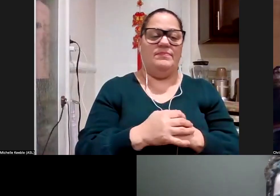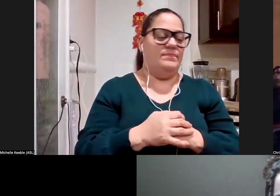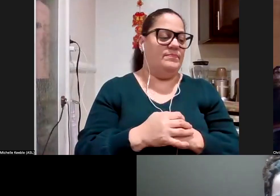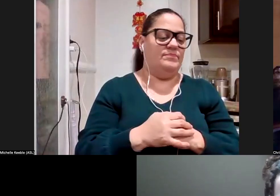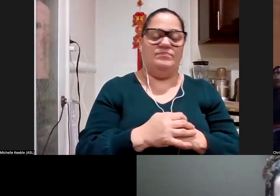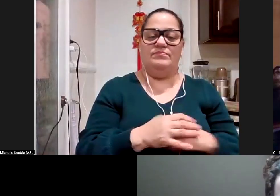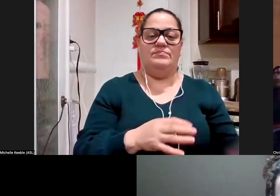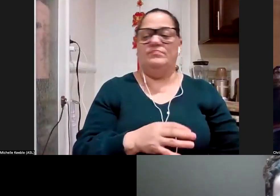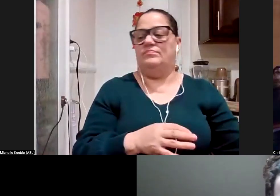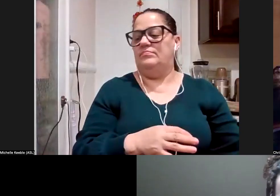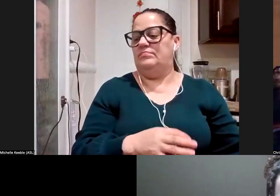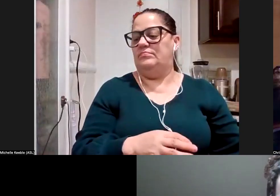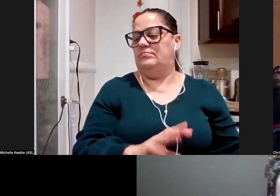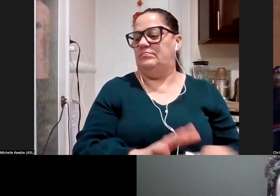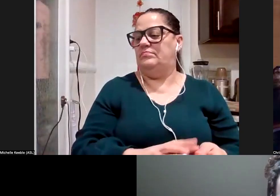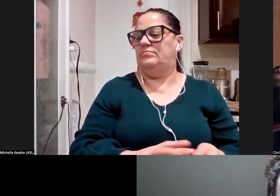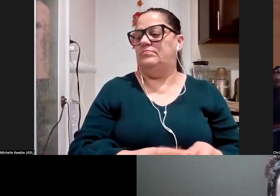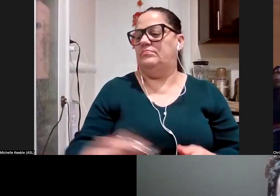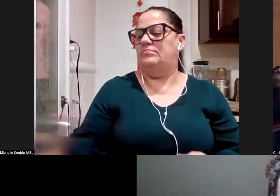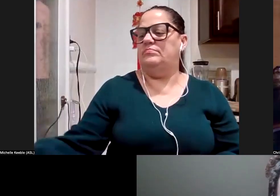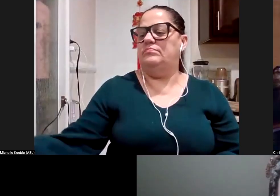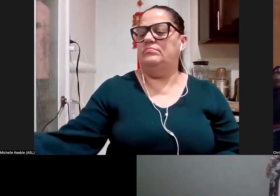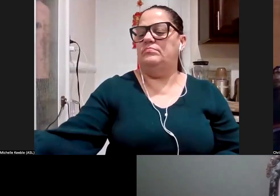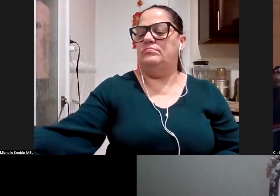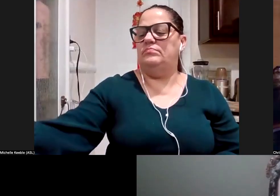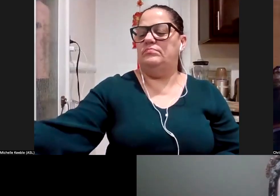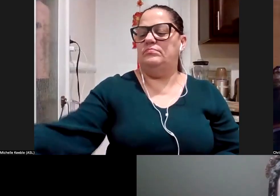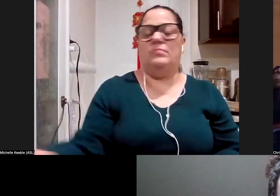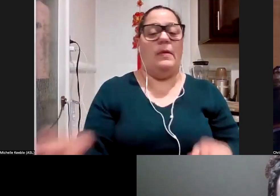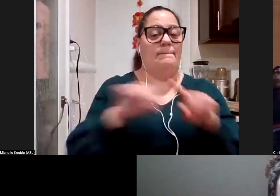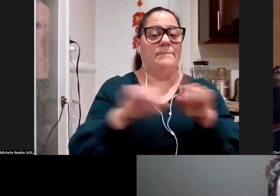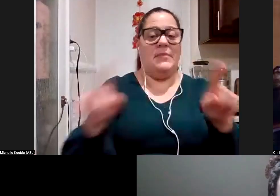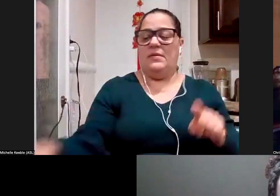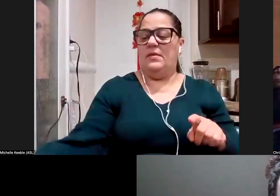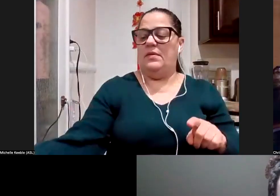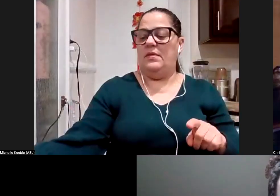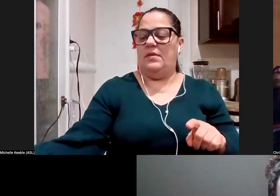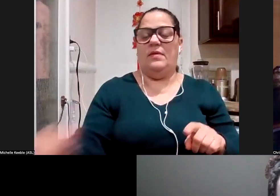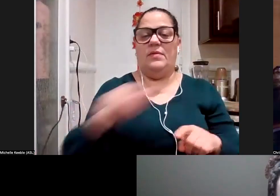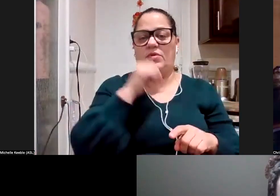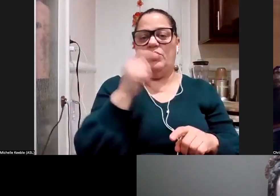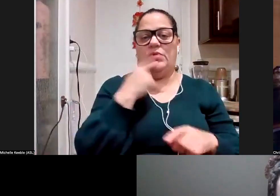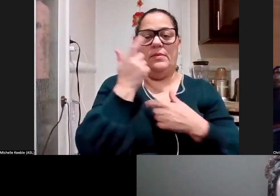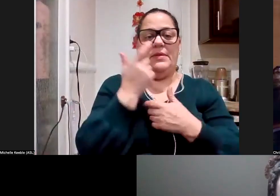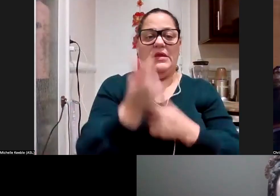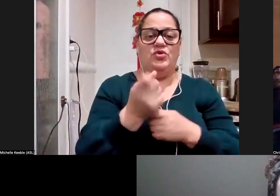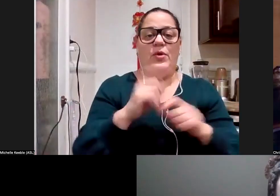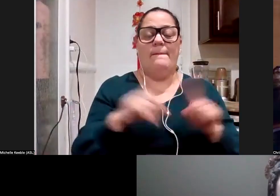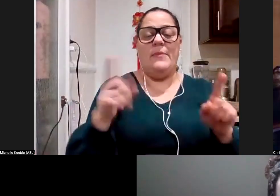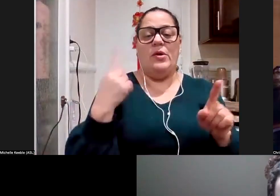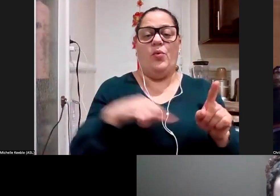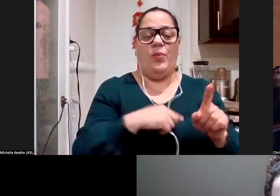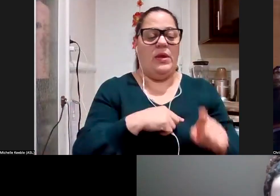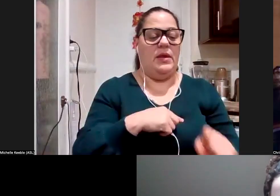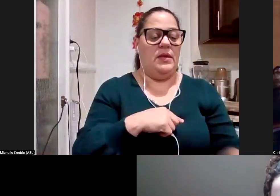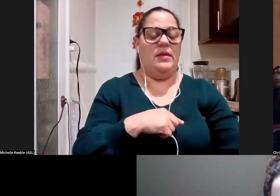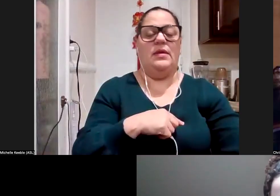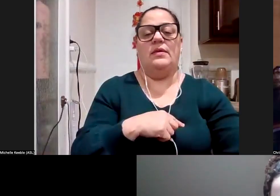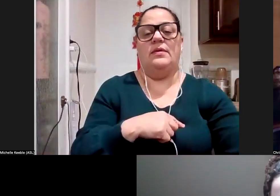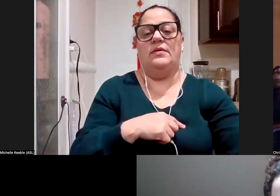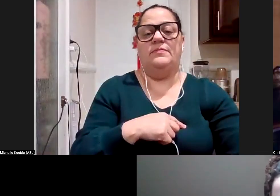[CHRIS] not us um but but not because we wouldn't have been interested. Um we, you know, it would be